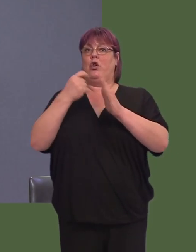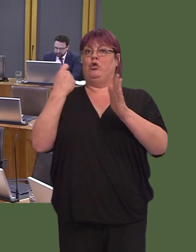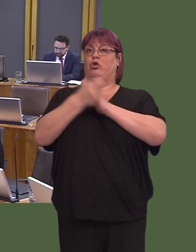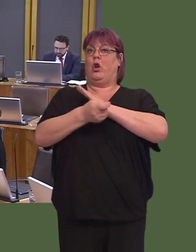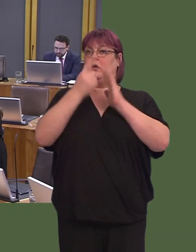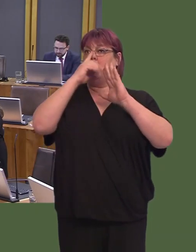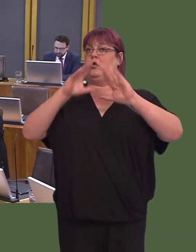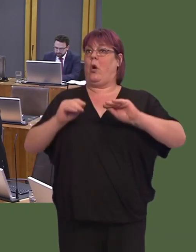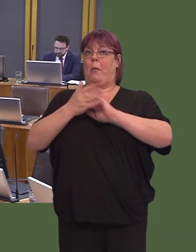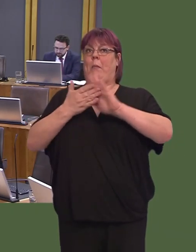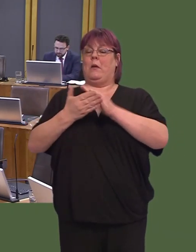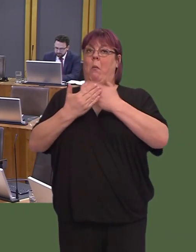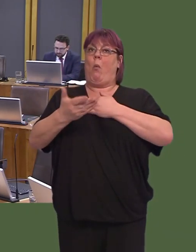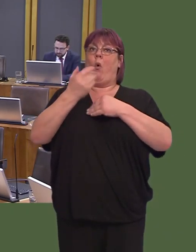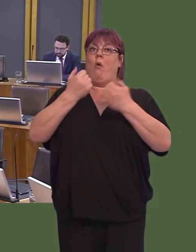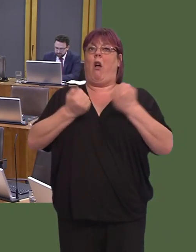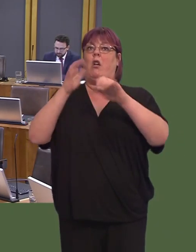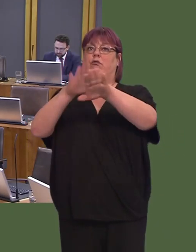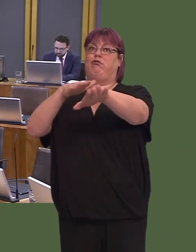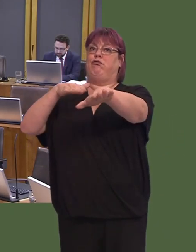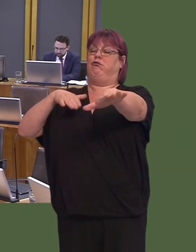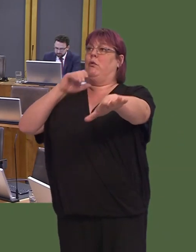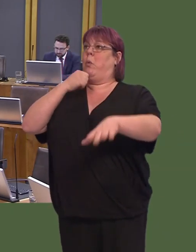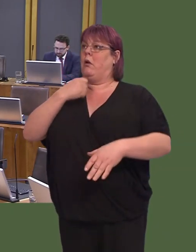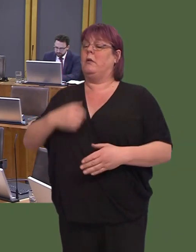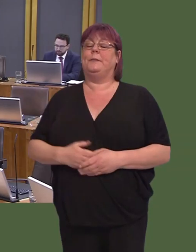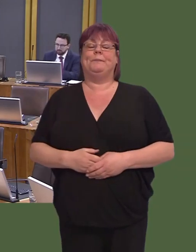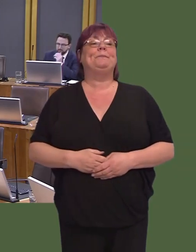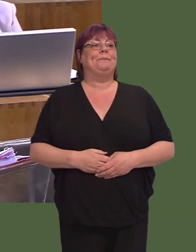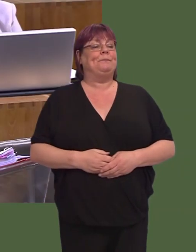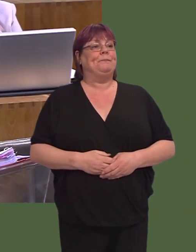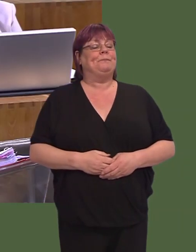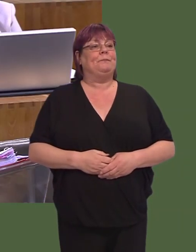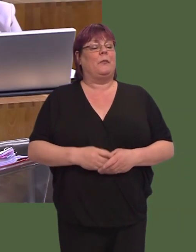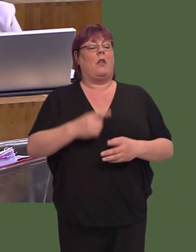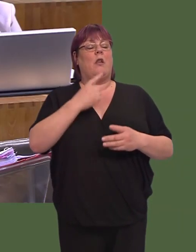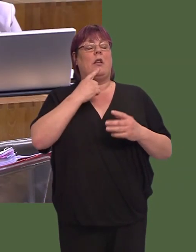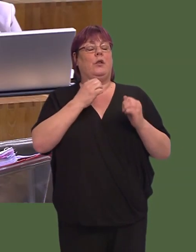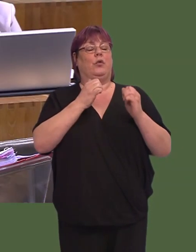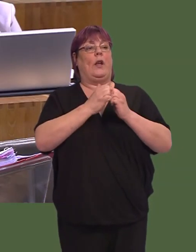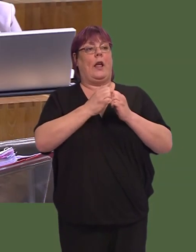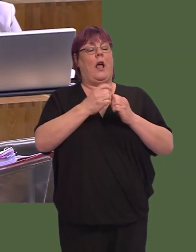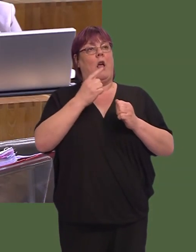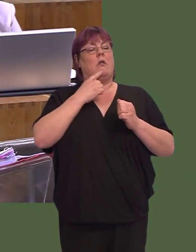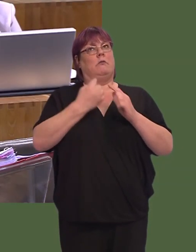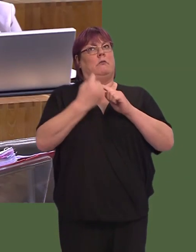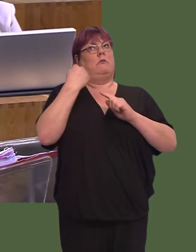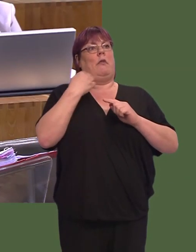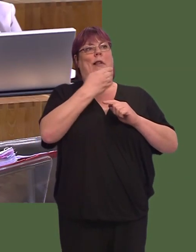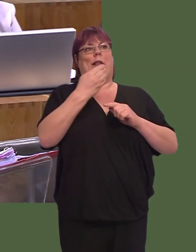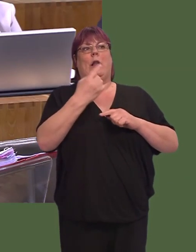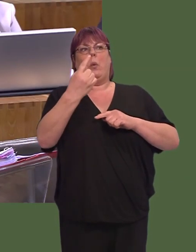Julie James AM: Yes, I think the Member makes a fair point. Sadly, I was a little older than 13 at the start of this.